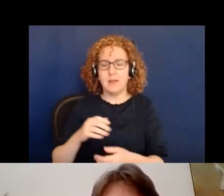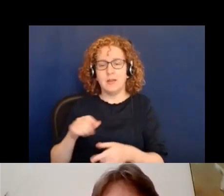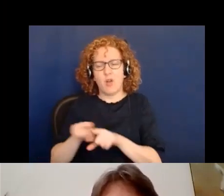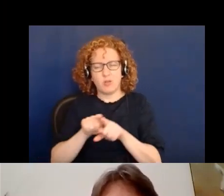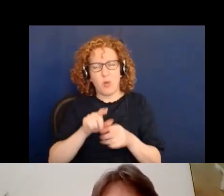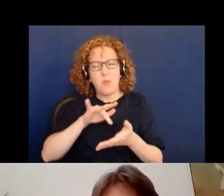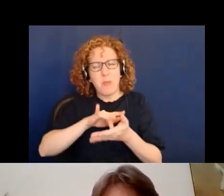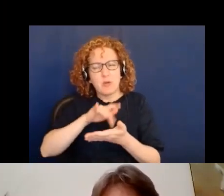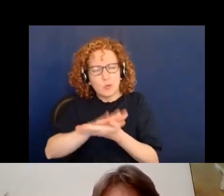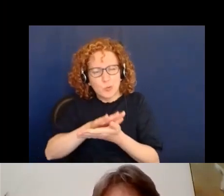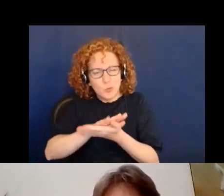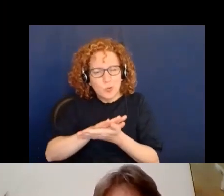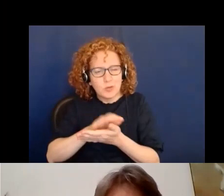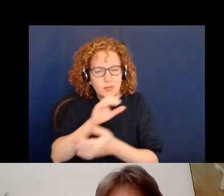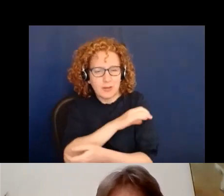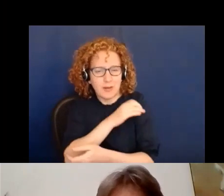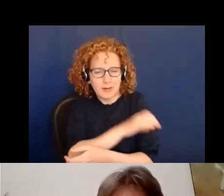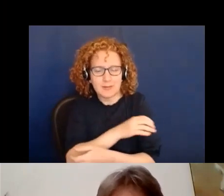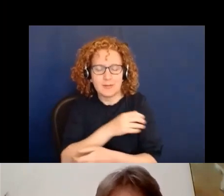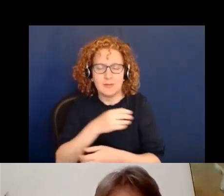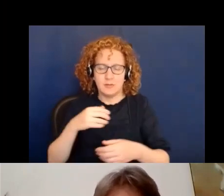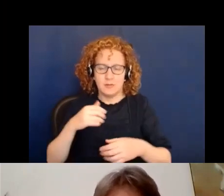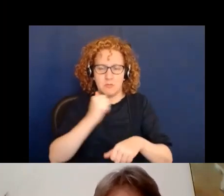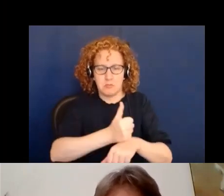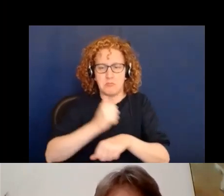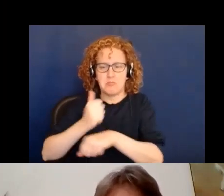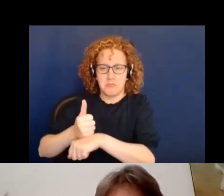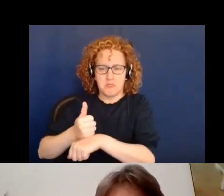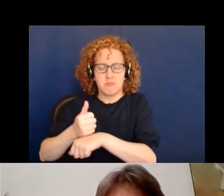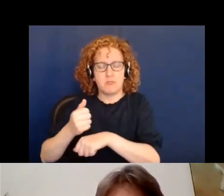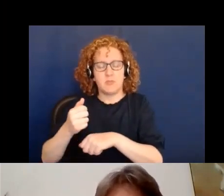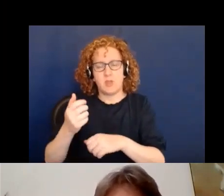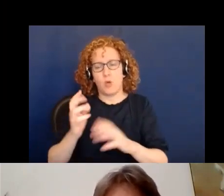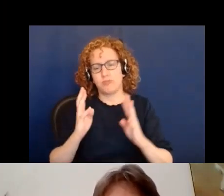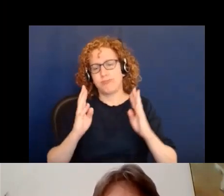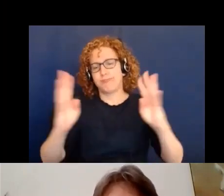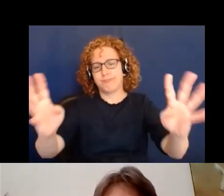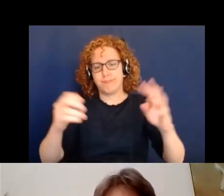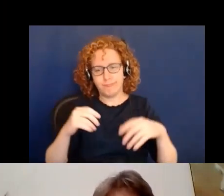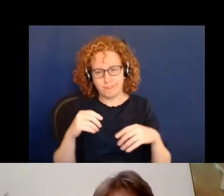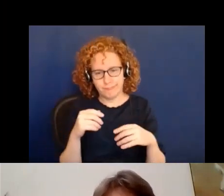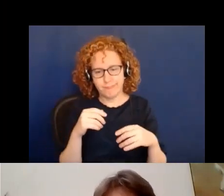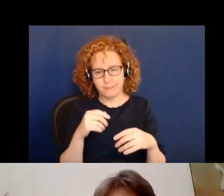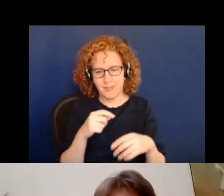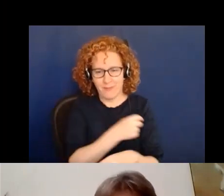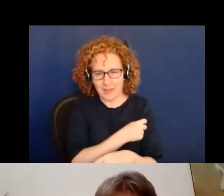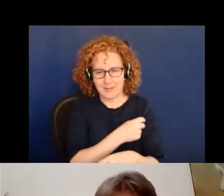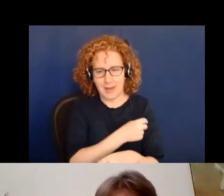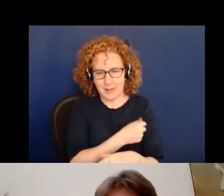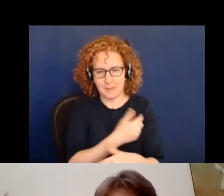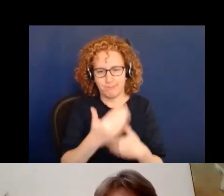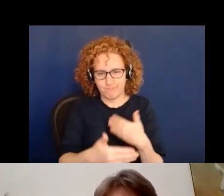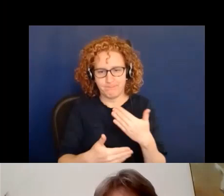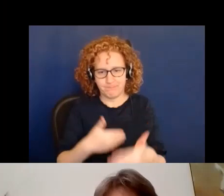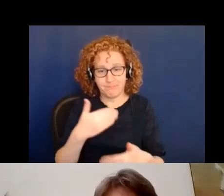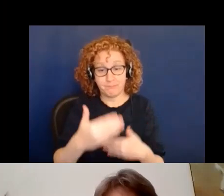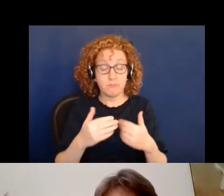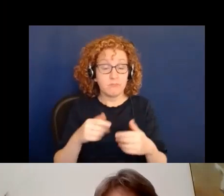easy for our community and our families to get vaccinated they followed very careful testing and